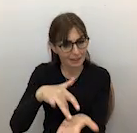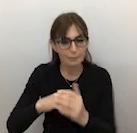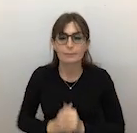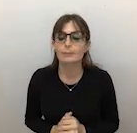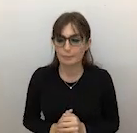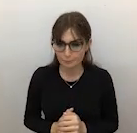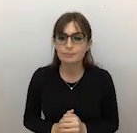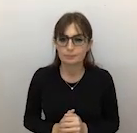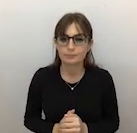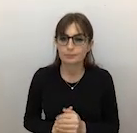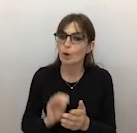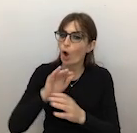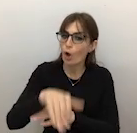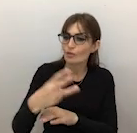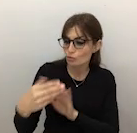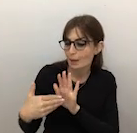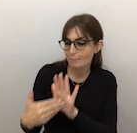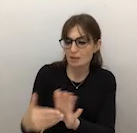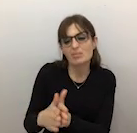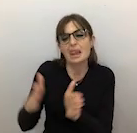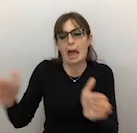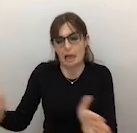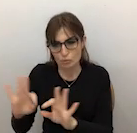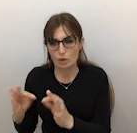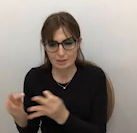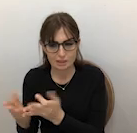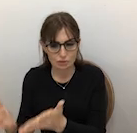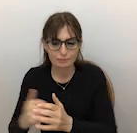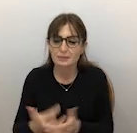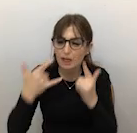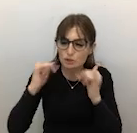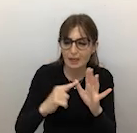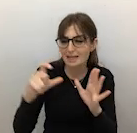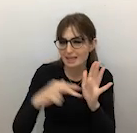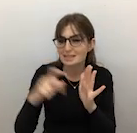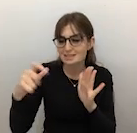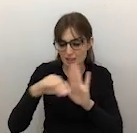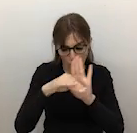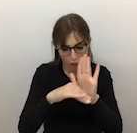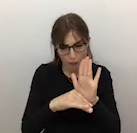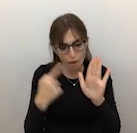medium, and those with revenue greater than 3 million are large. Check the ACNC guidelines